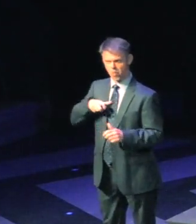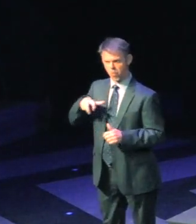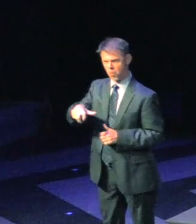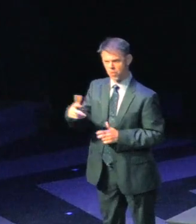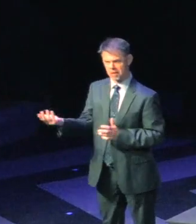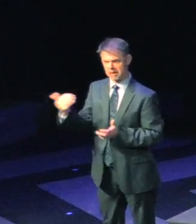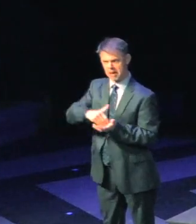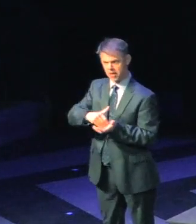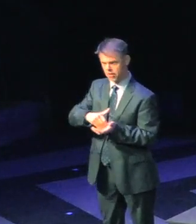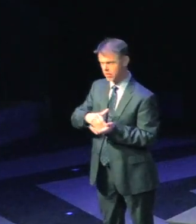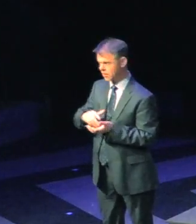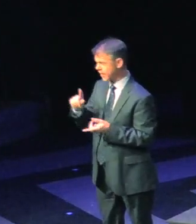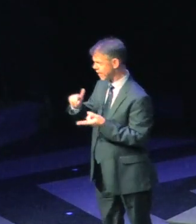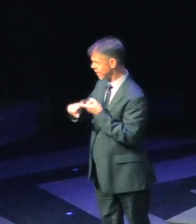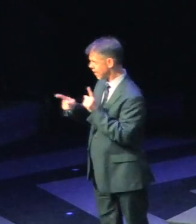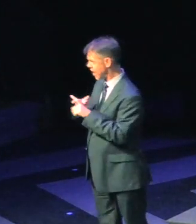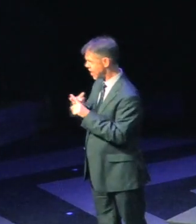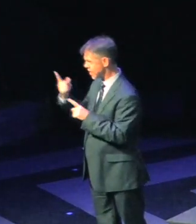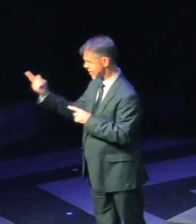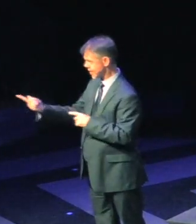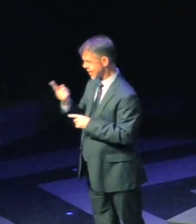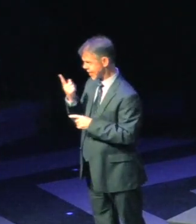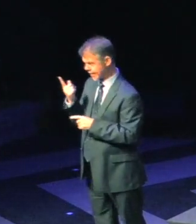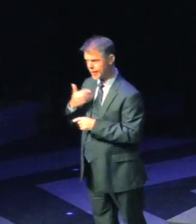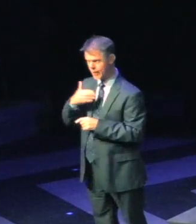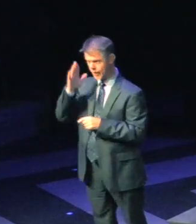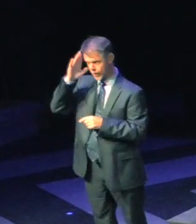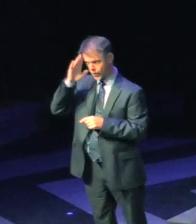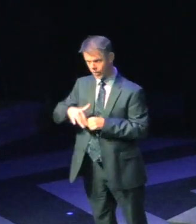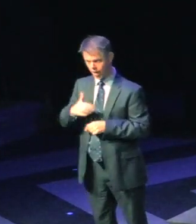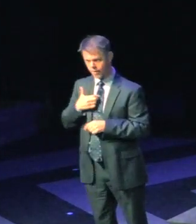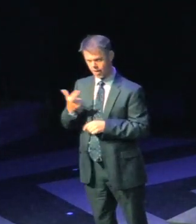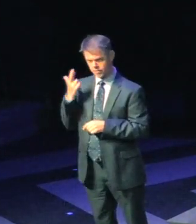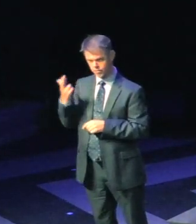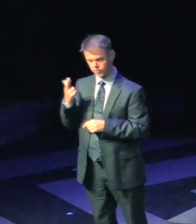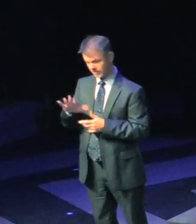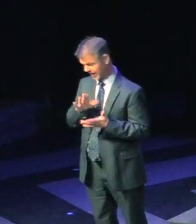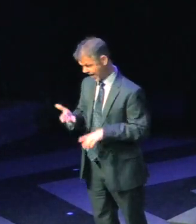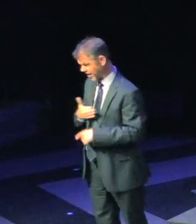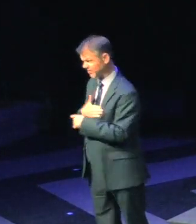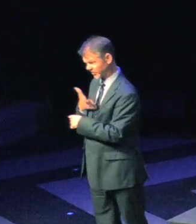came by he thought I already knew that my best friend got killed in the wreck and um